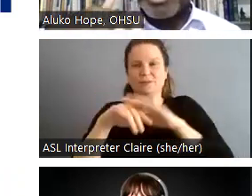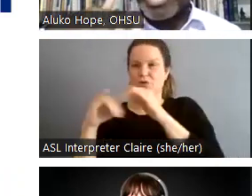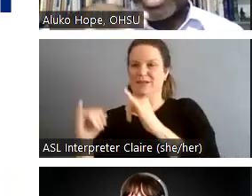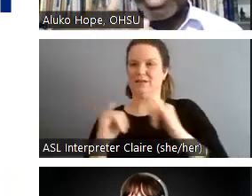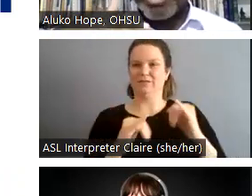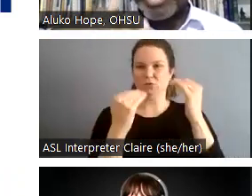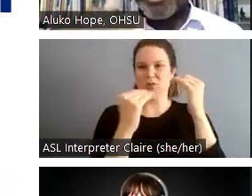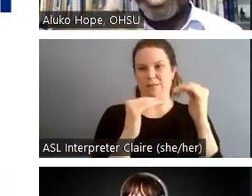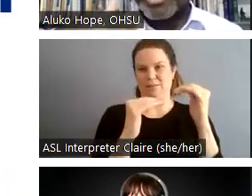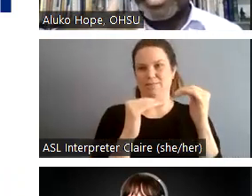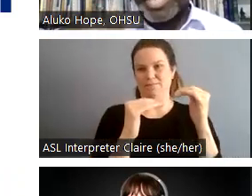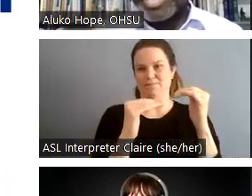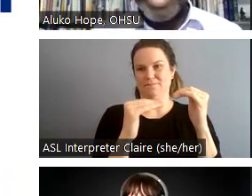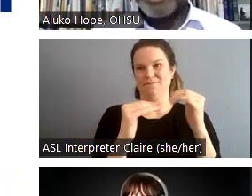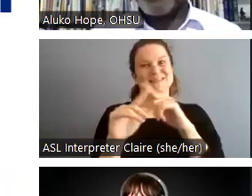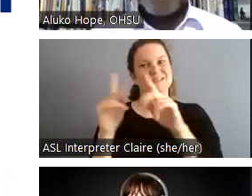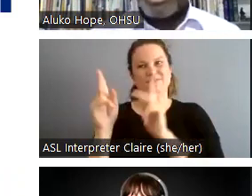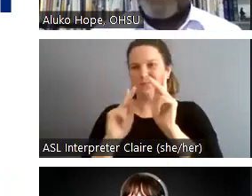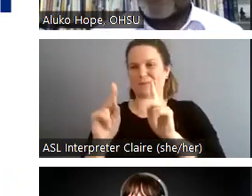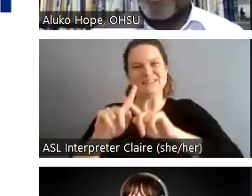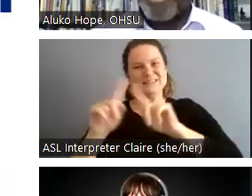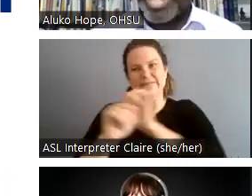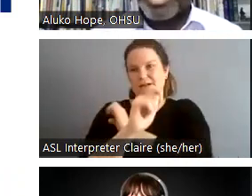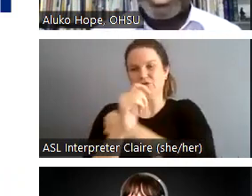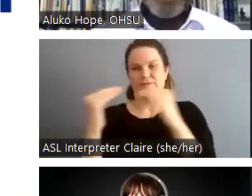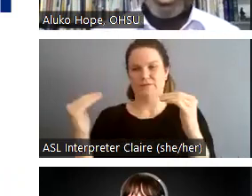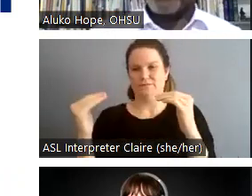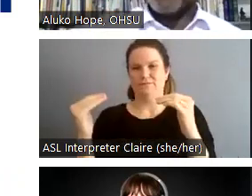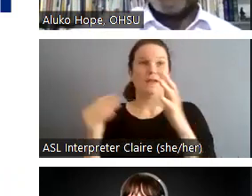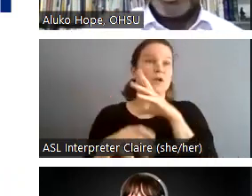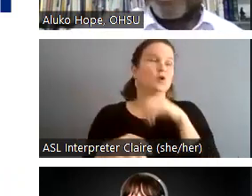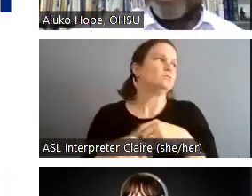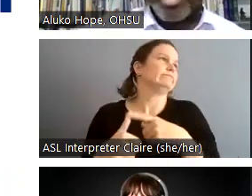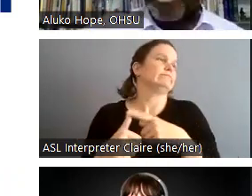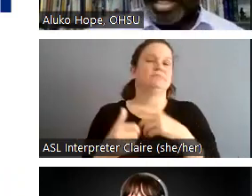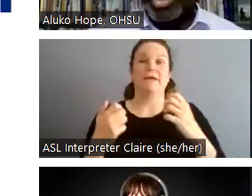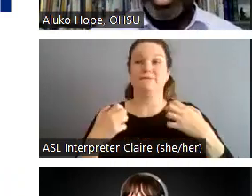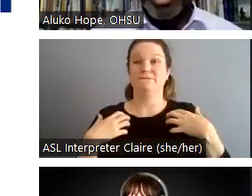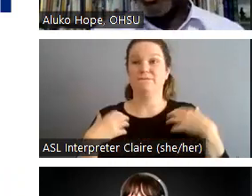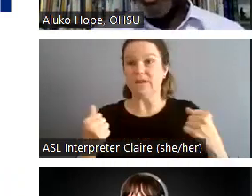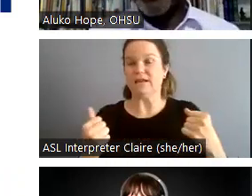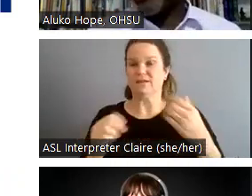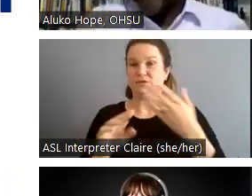ceiling is going to be at different levels depending on fitness from before the virus, depending on the severity of